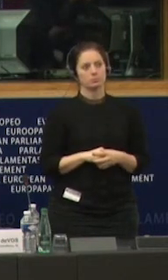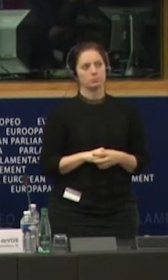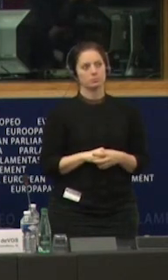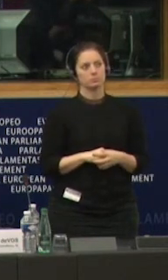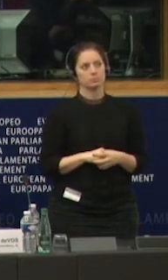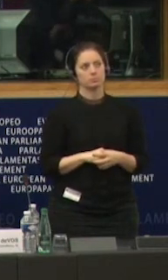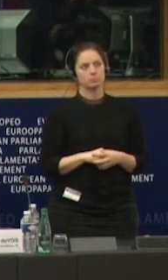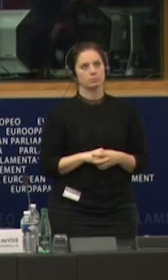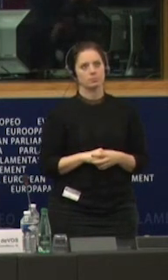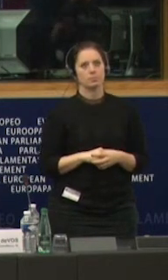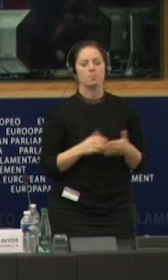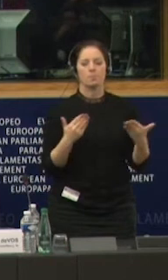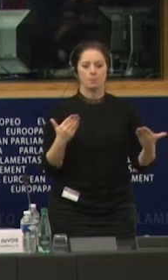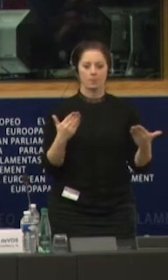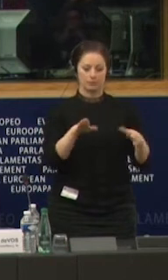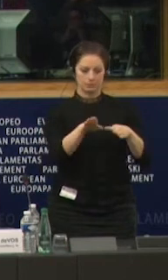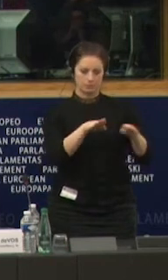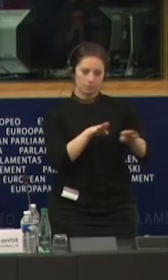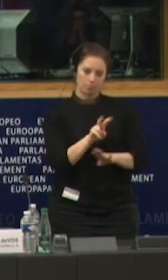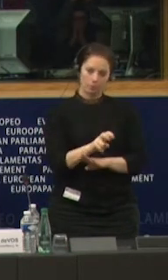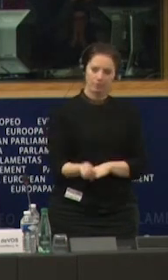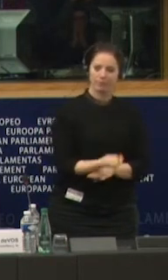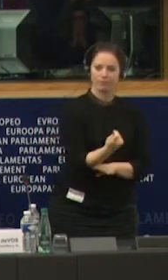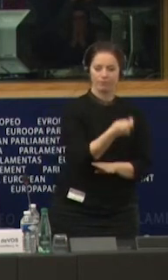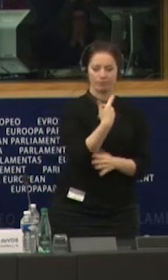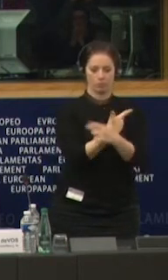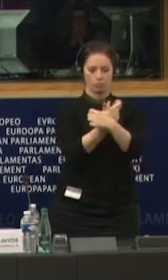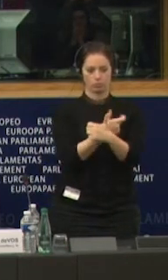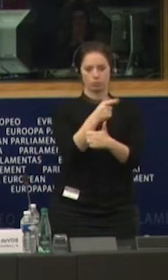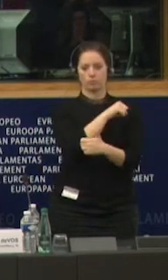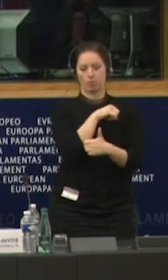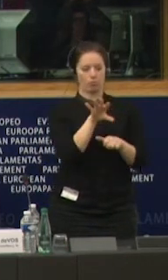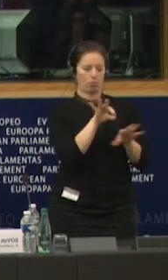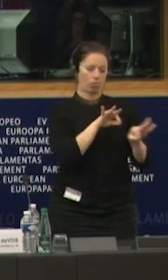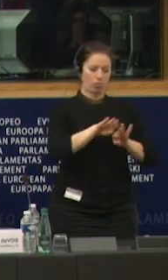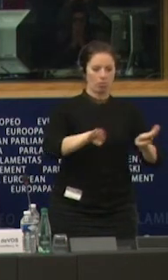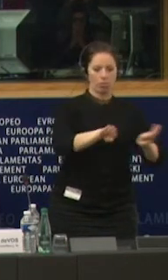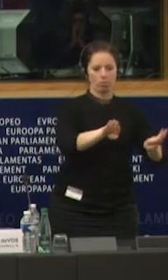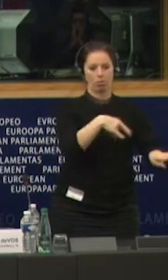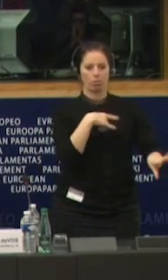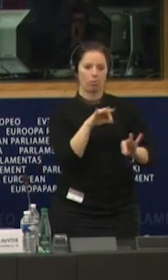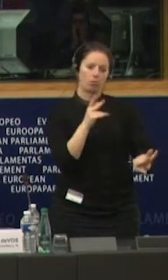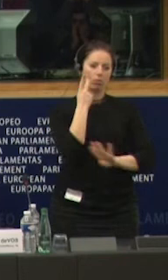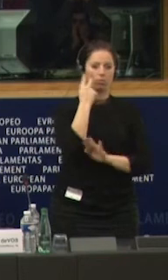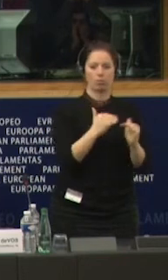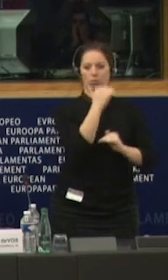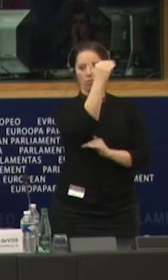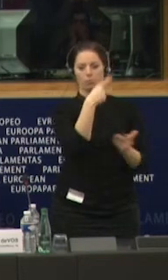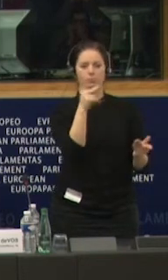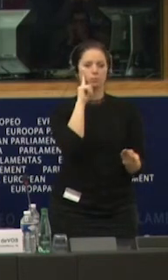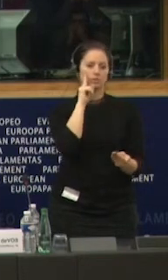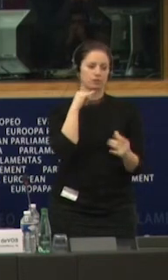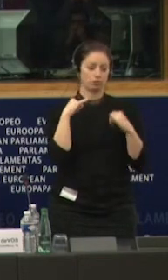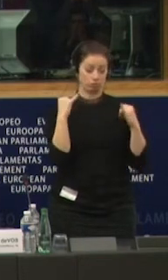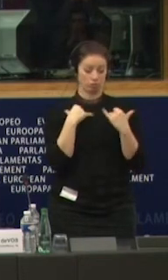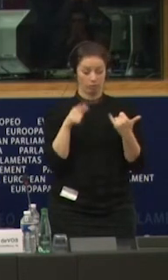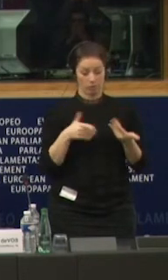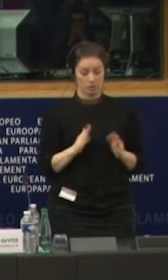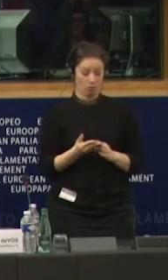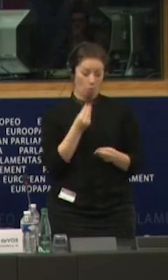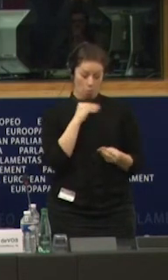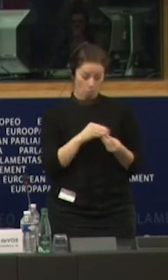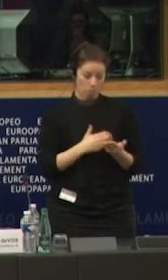4 years later they have to take serious choices what they have to study. These are critical choices they have to make regarding